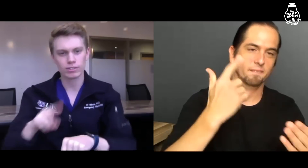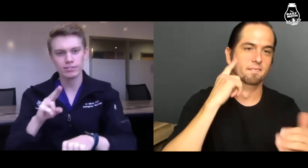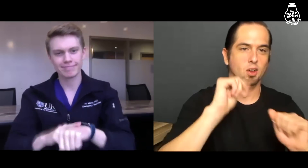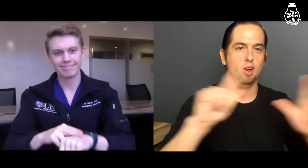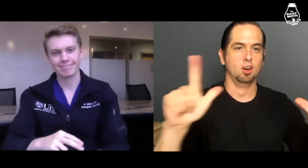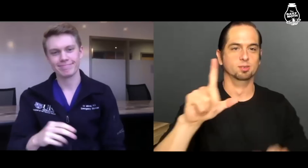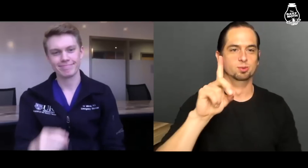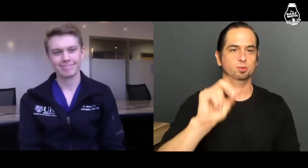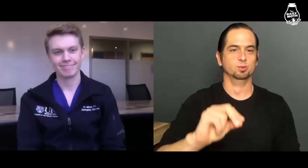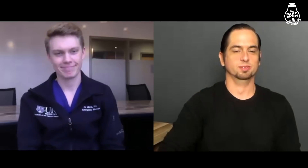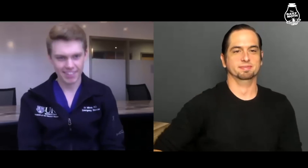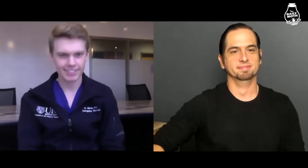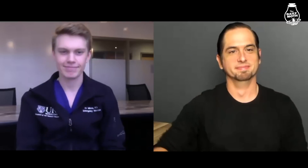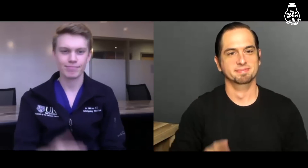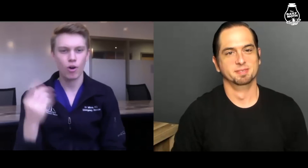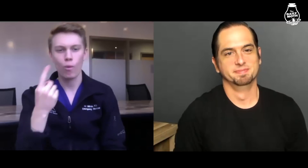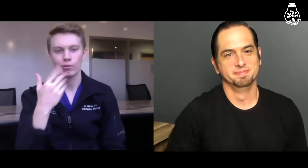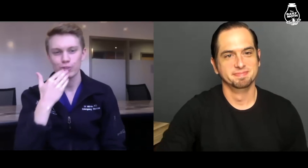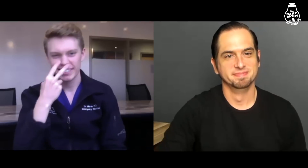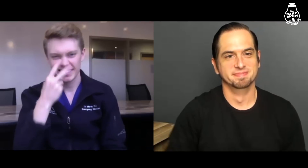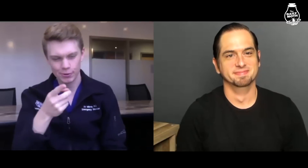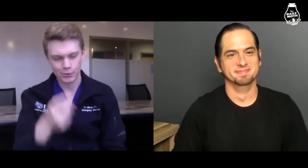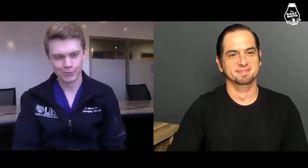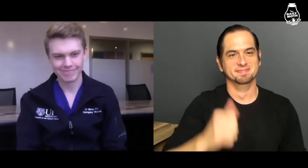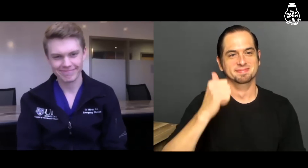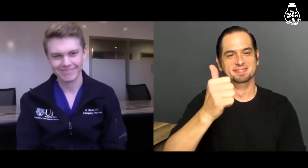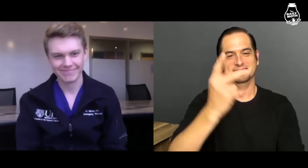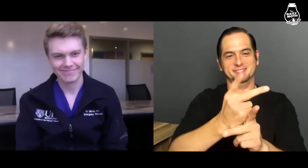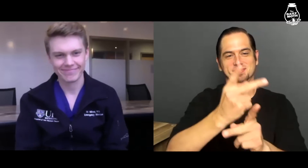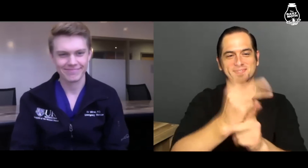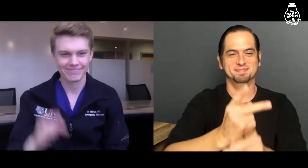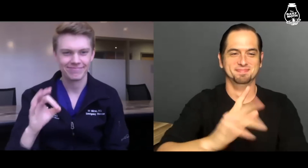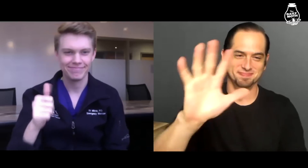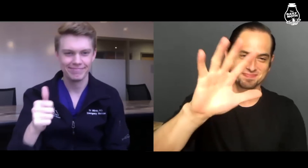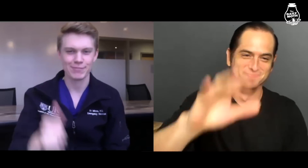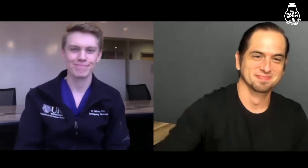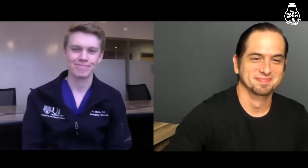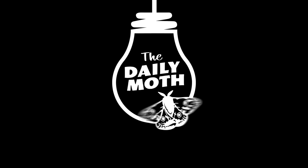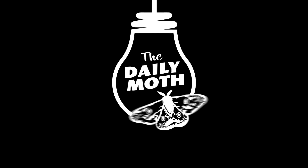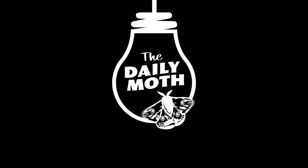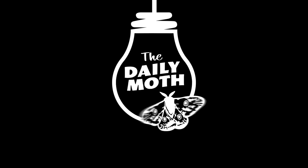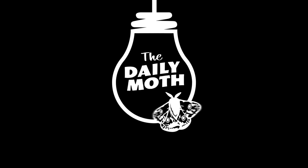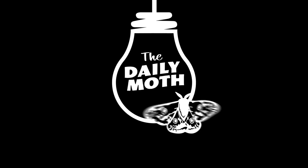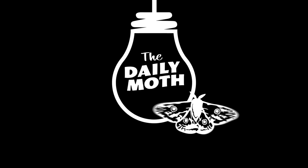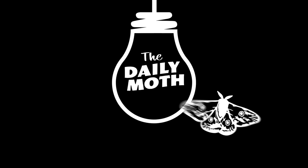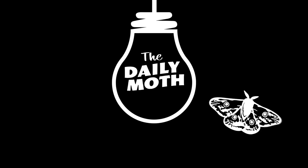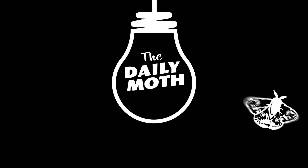Thank you for all you do. Always good to see you. Take care! Captioned by aslcaptions.com